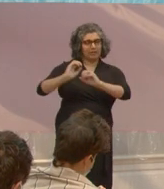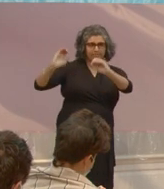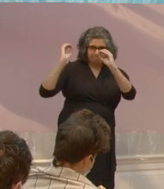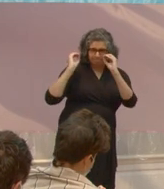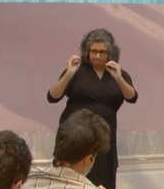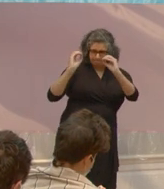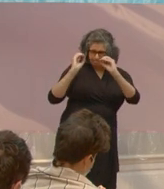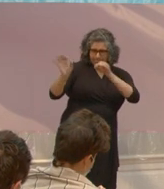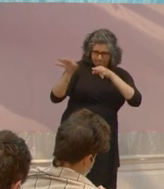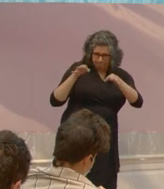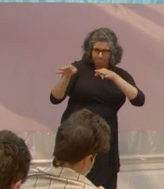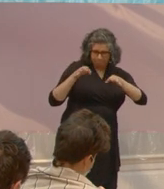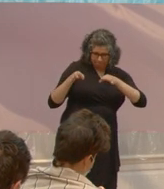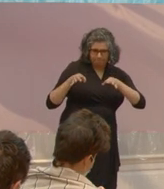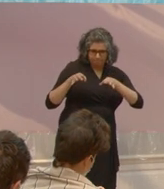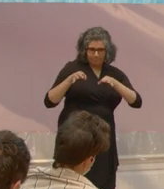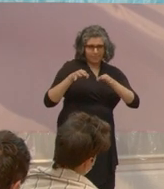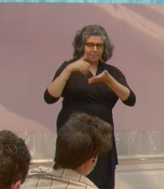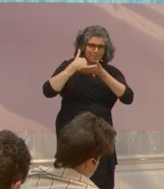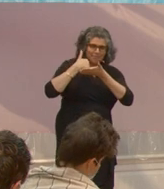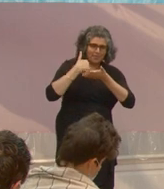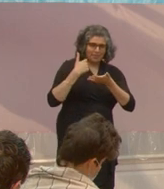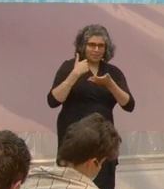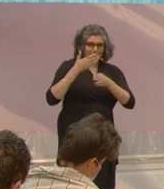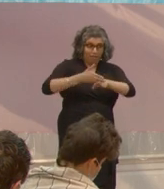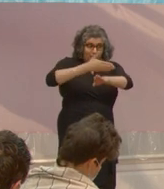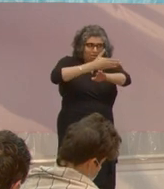component of helping institutions get better at this,